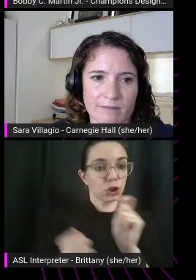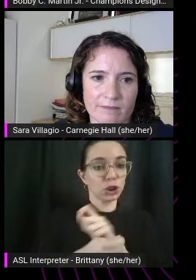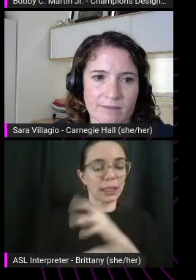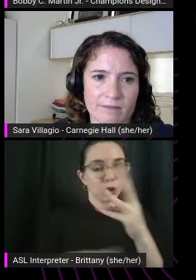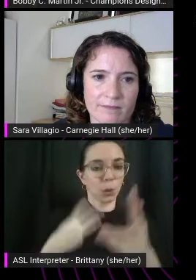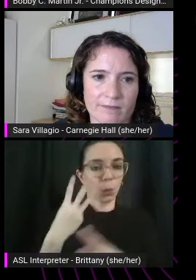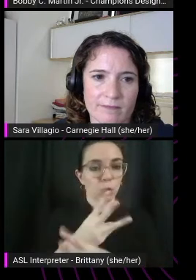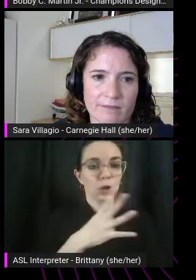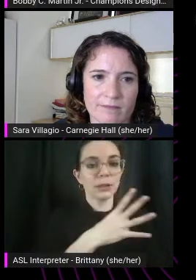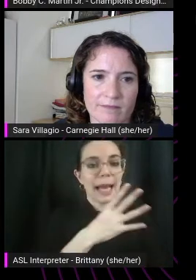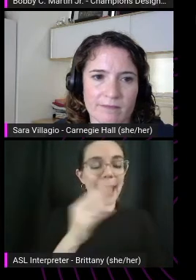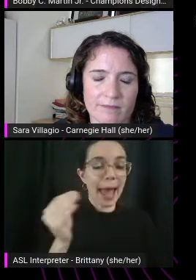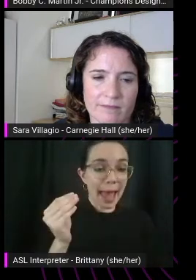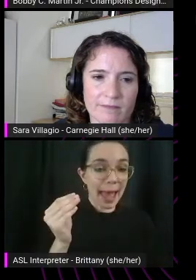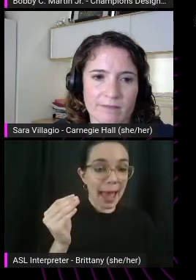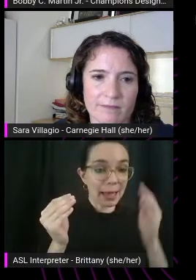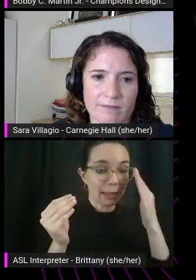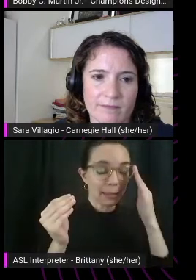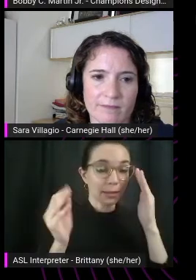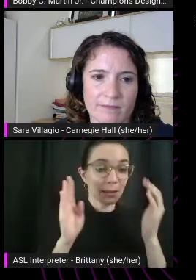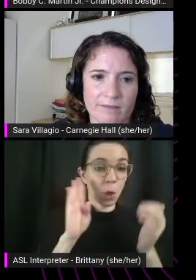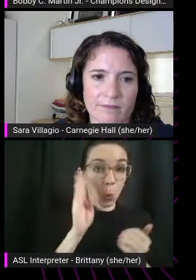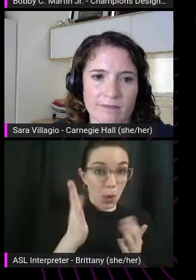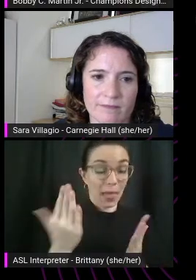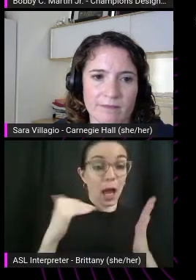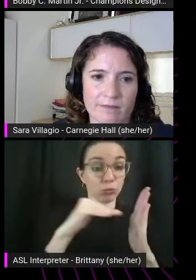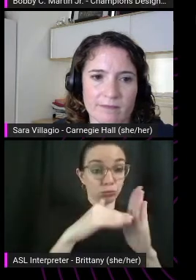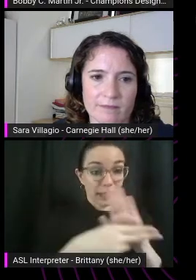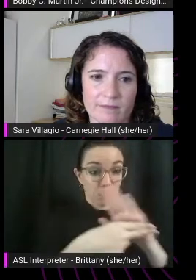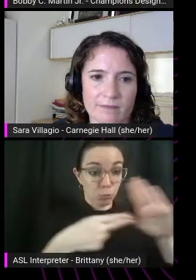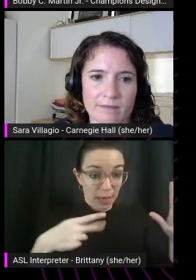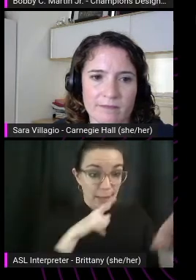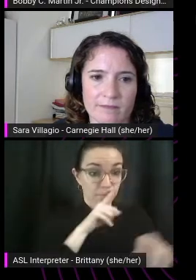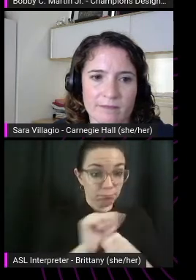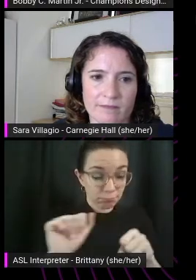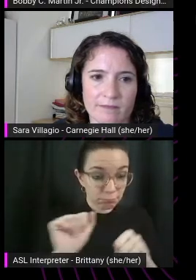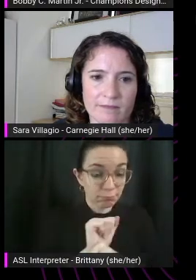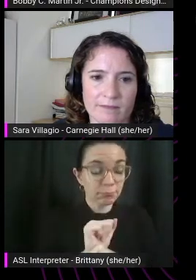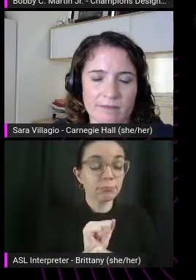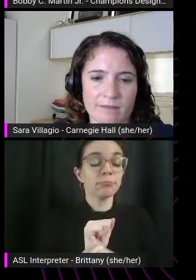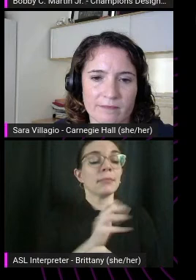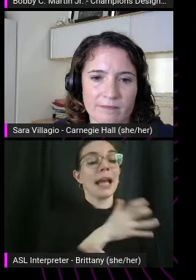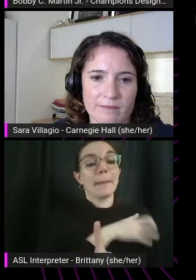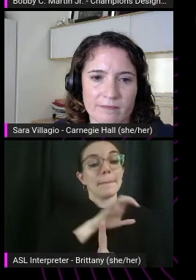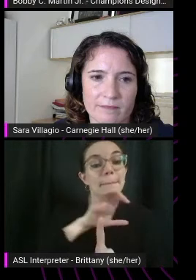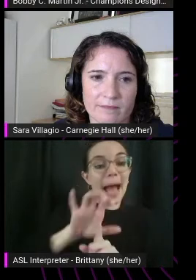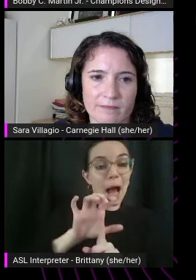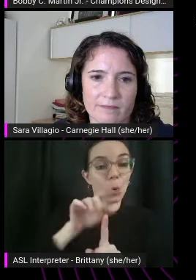And will a rebrand actually empower you to better fulfill your mission?